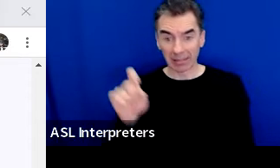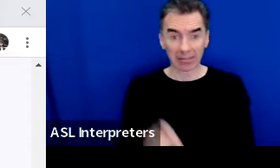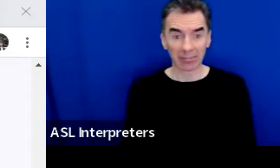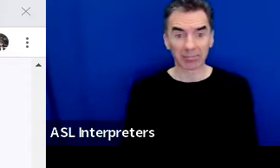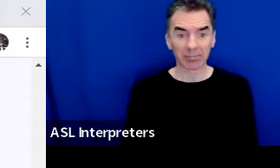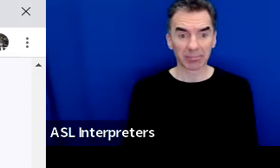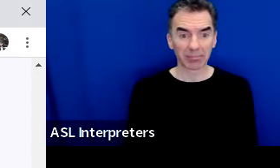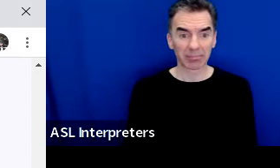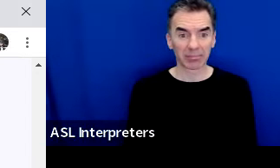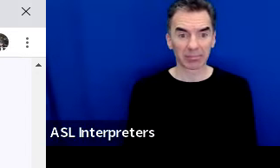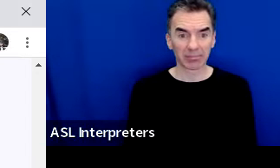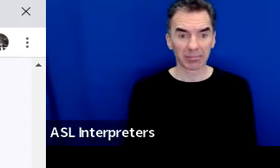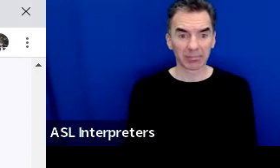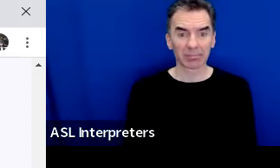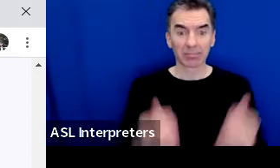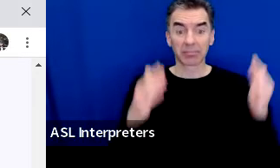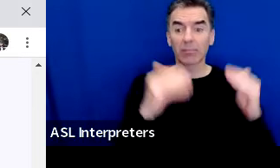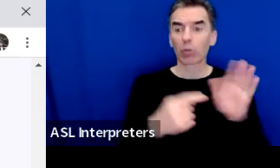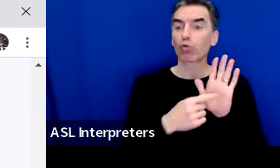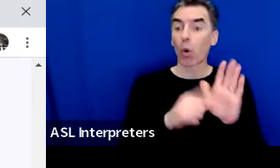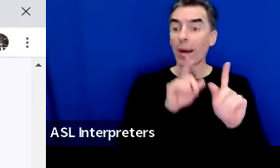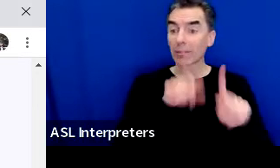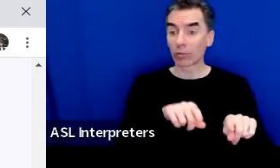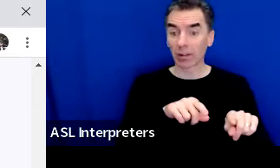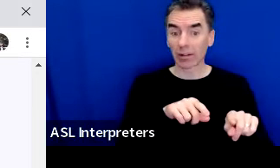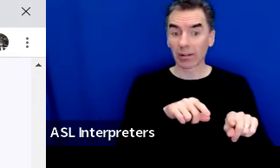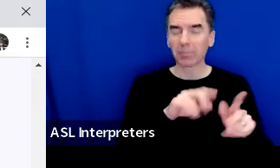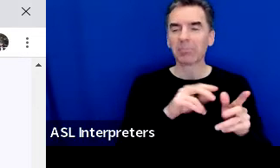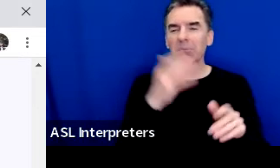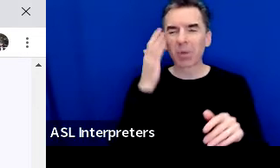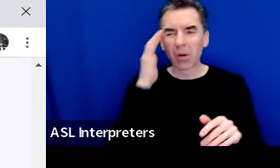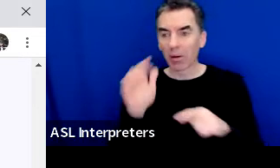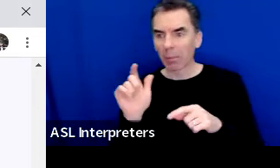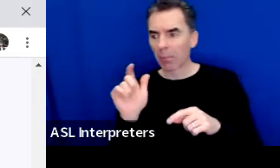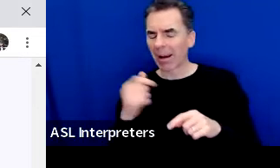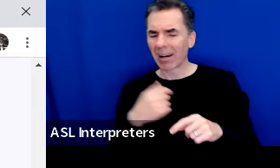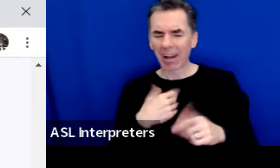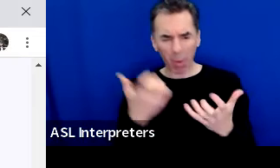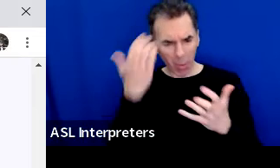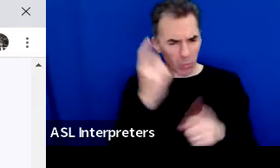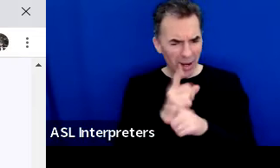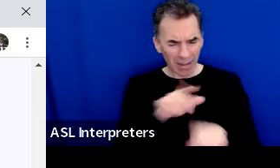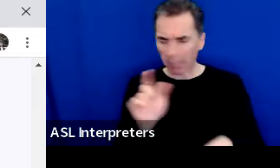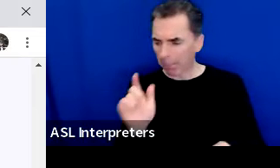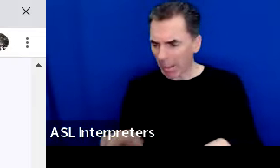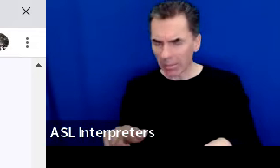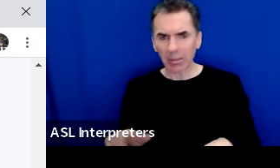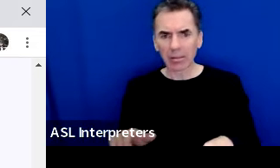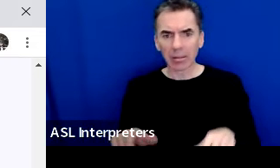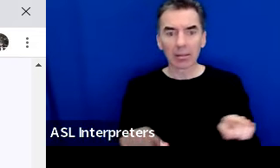And then there's no answer, and that's when they clicked on that key to see the answer and it says make pretty display.